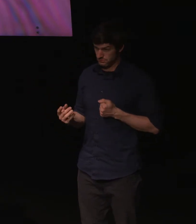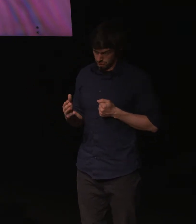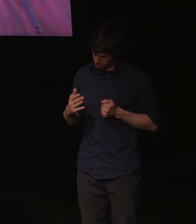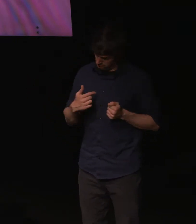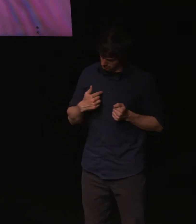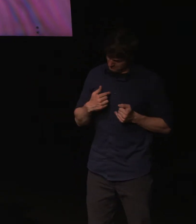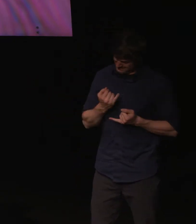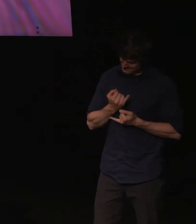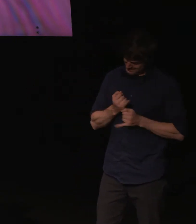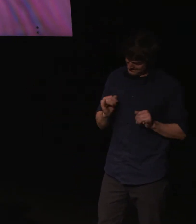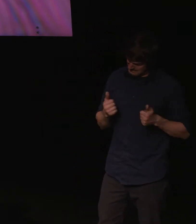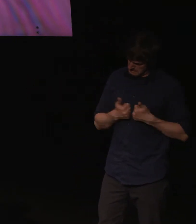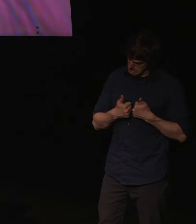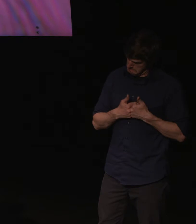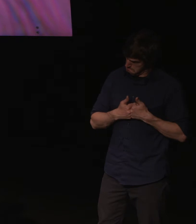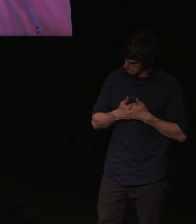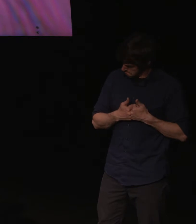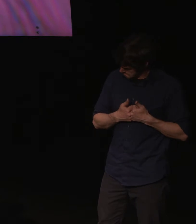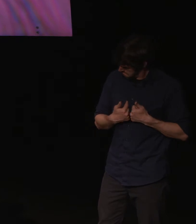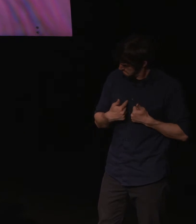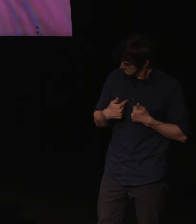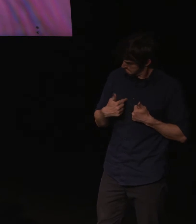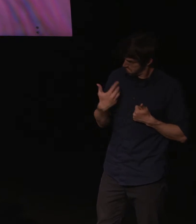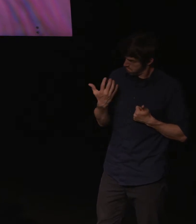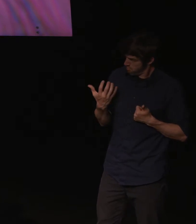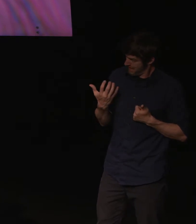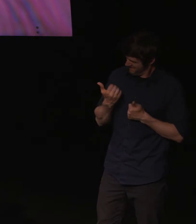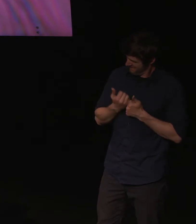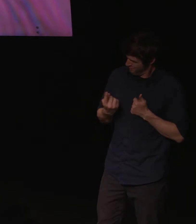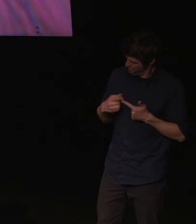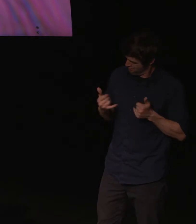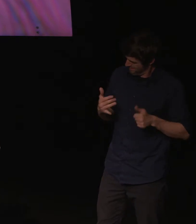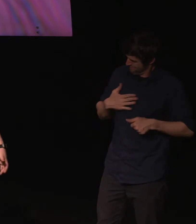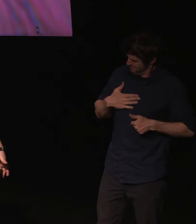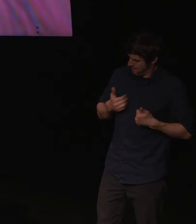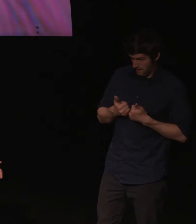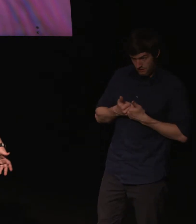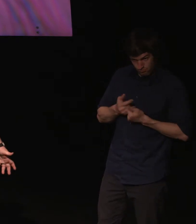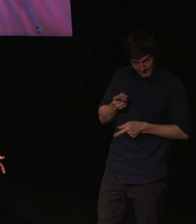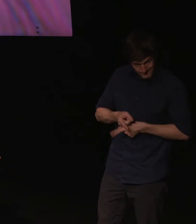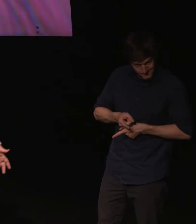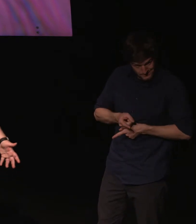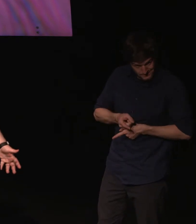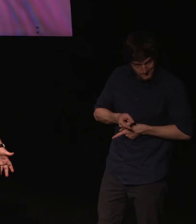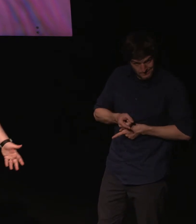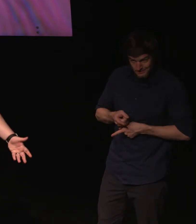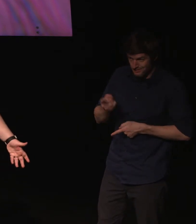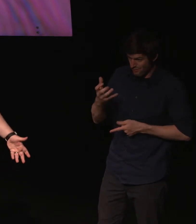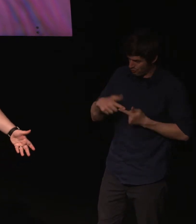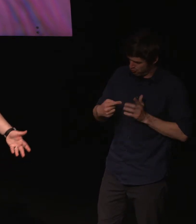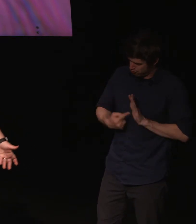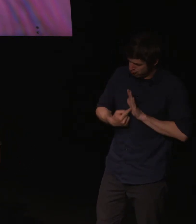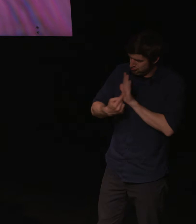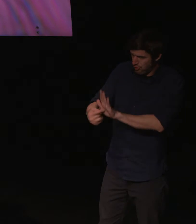don't you want everybody to play your game? Don't you want to bare your soul to as wide of an audience as possible?